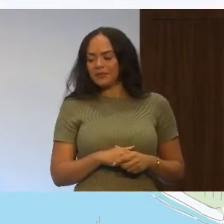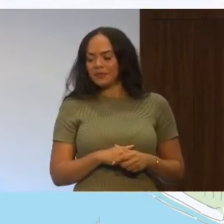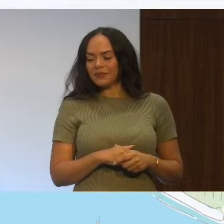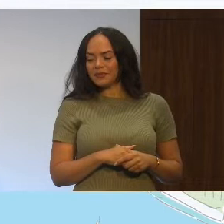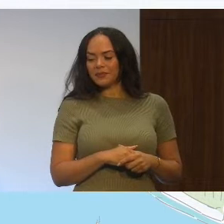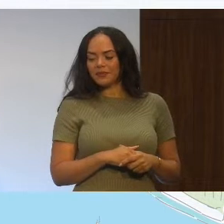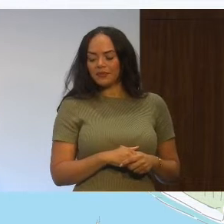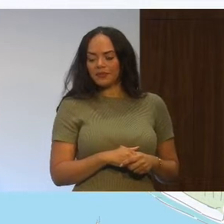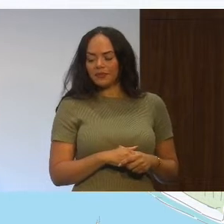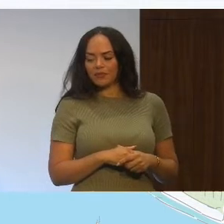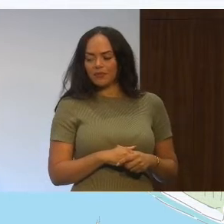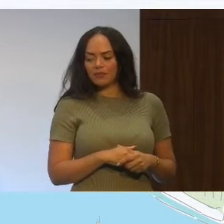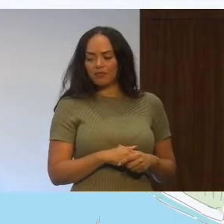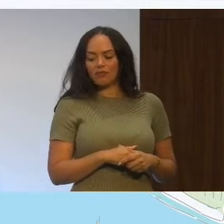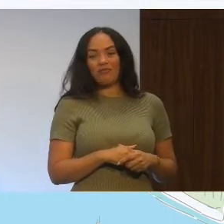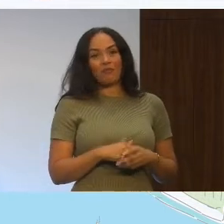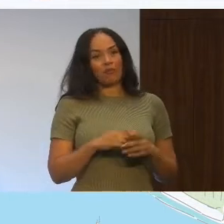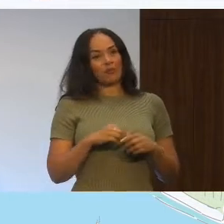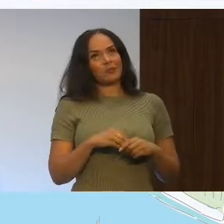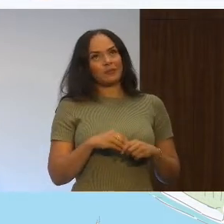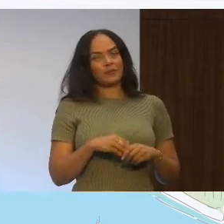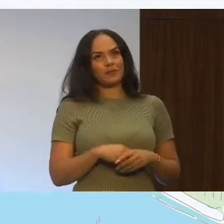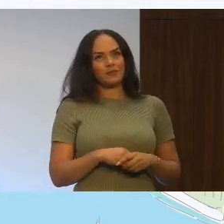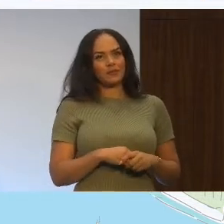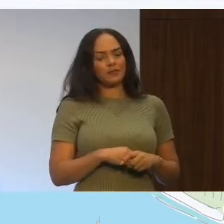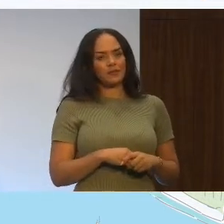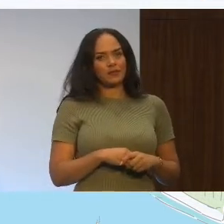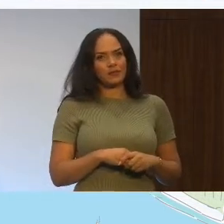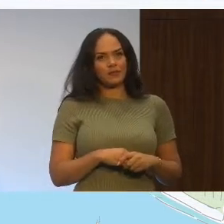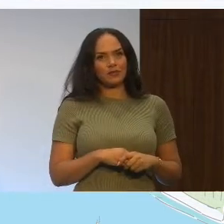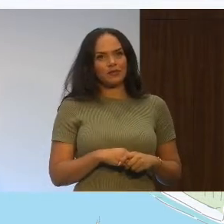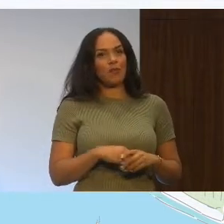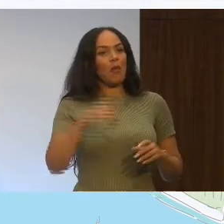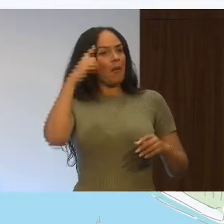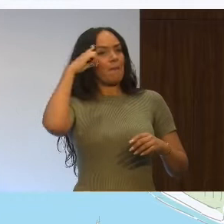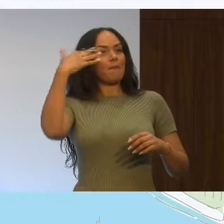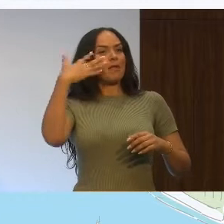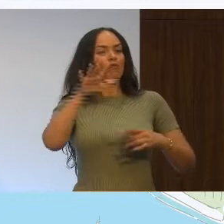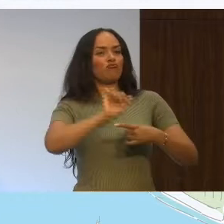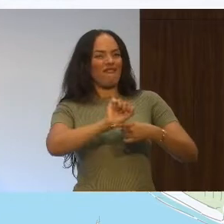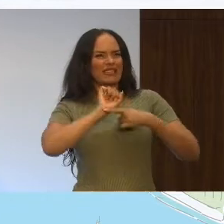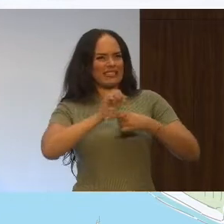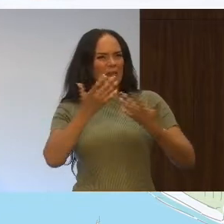have one thing that we have to check that they don't have and many migraine preventatives the ones they showed the typical ones are useful